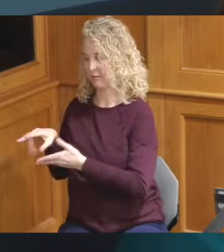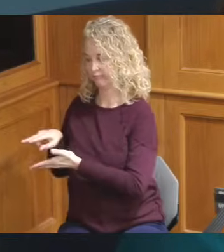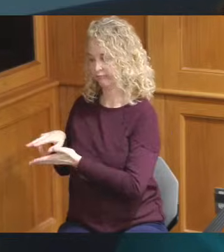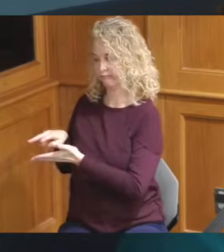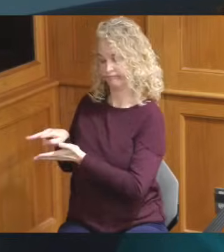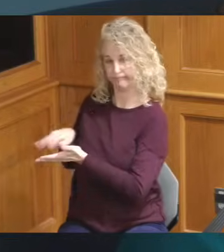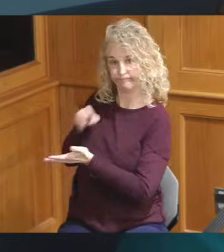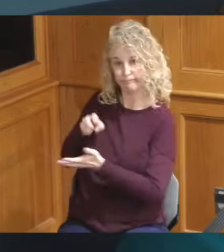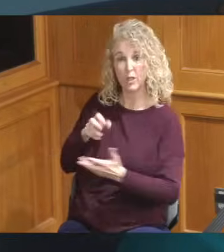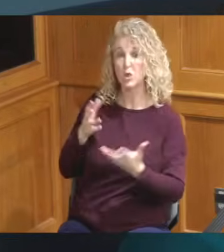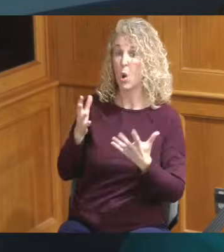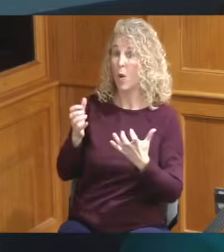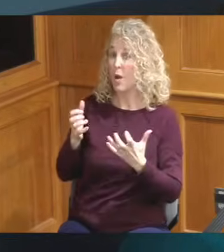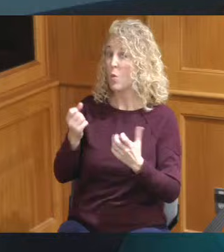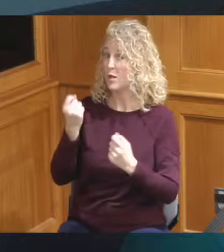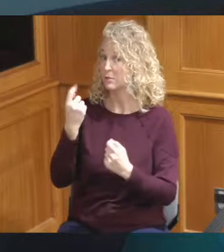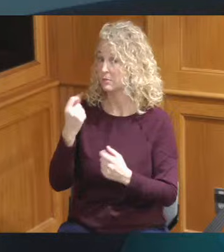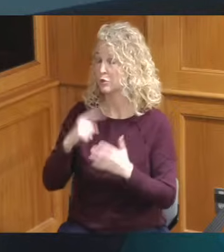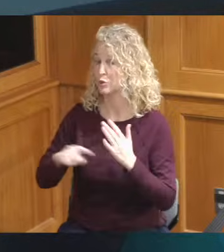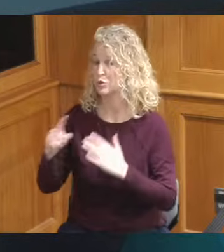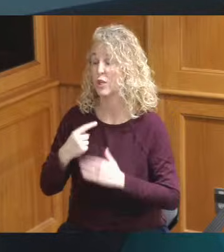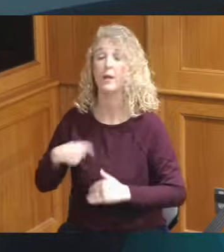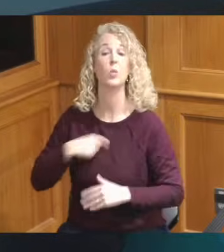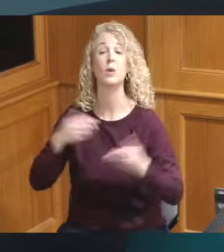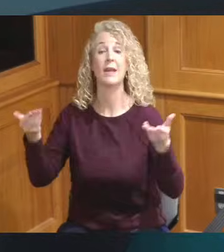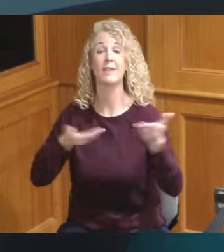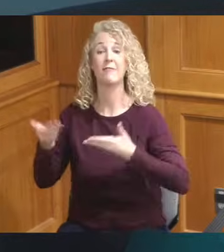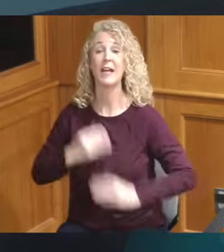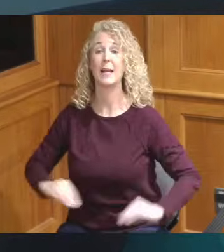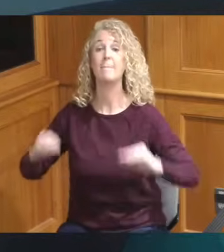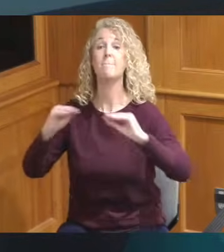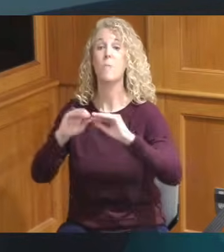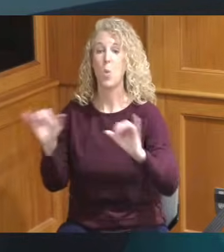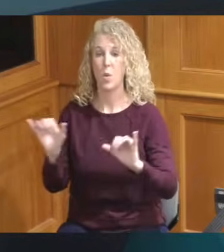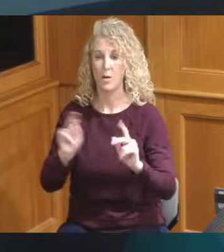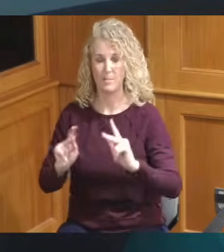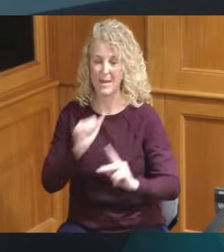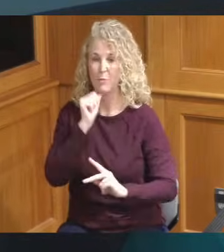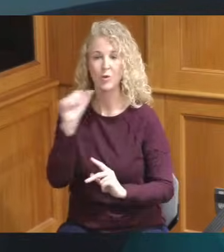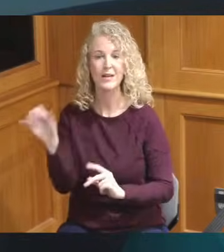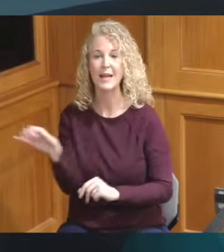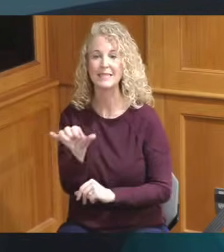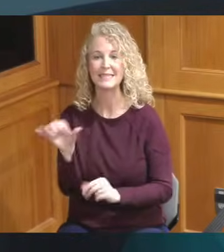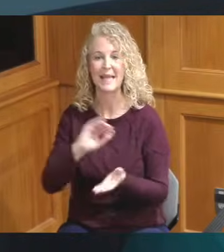in more people to stay at hotels, not the same amount of people. And they said they're not going